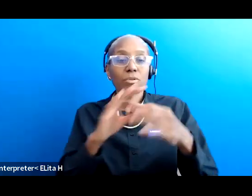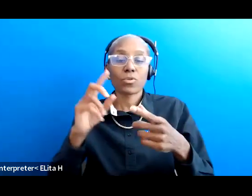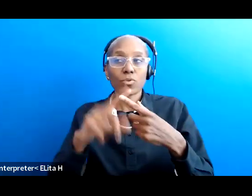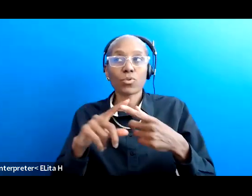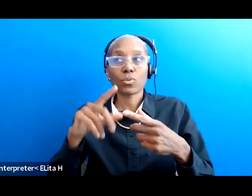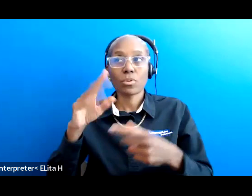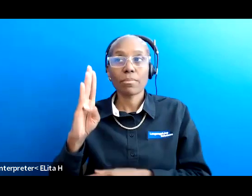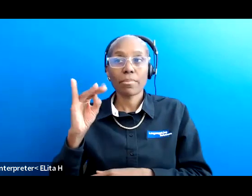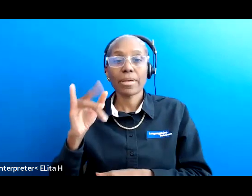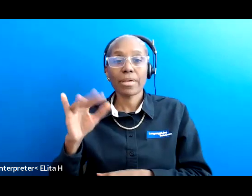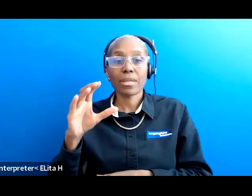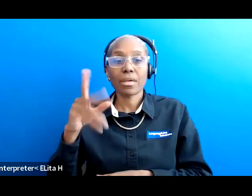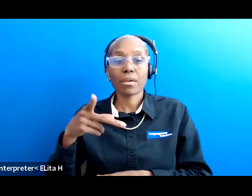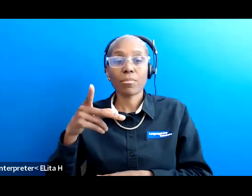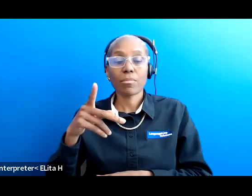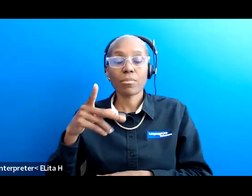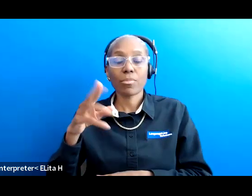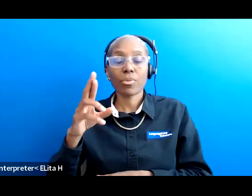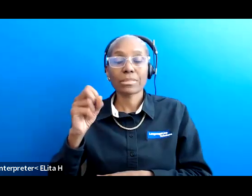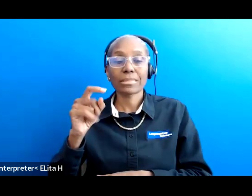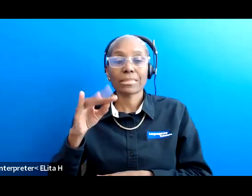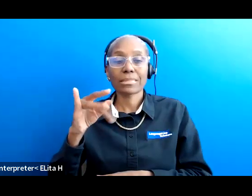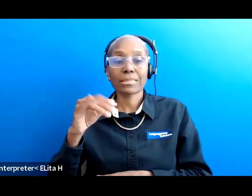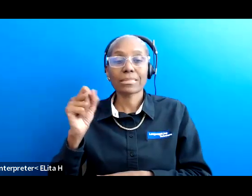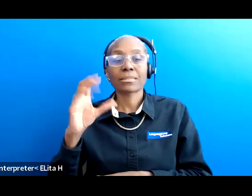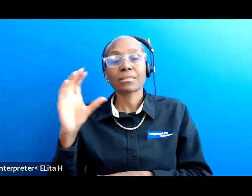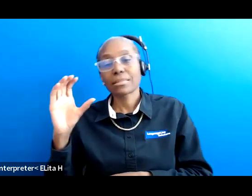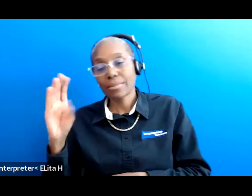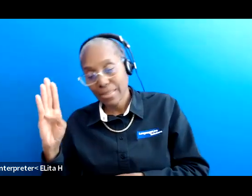He has links to the CBS news clips on this. Yes, that is so true.